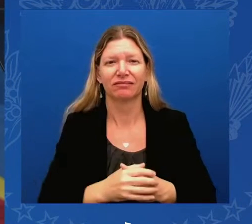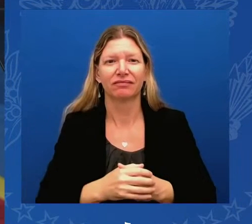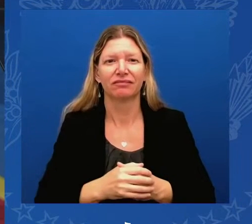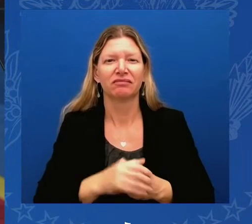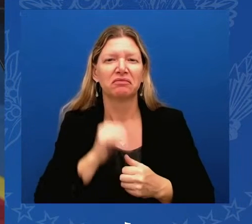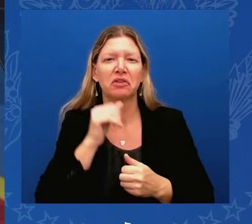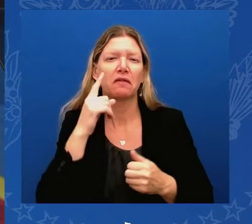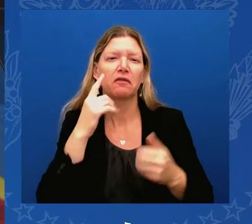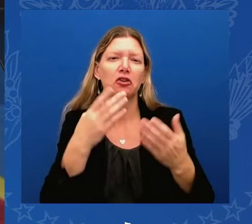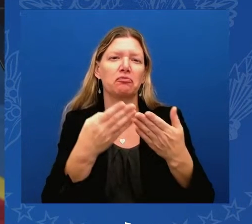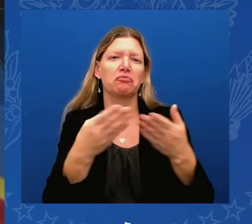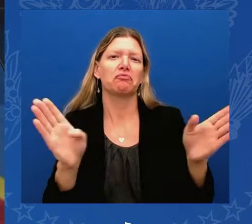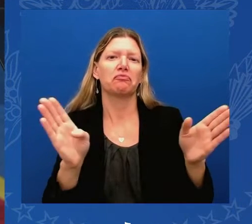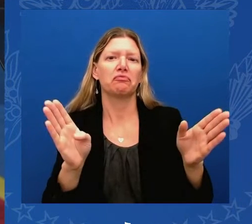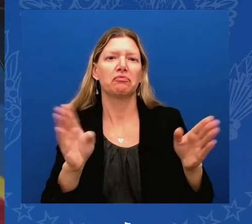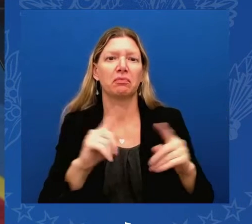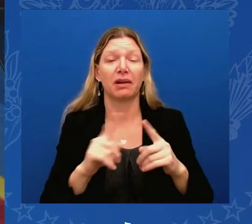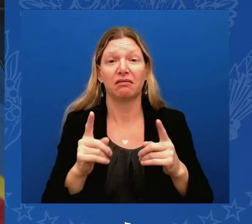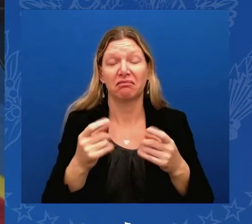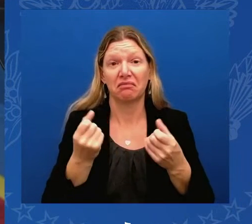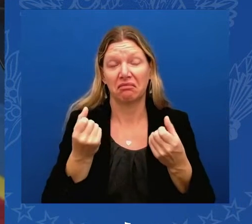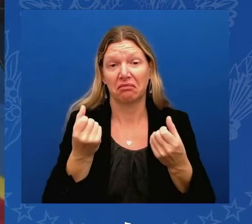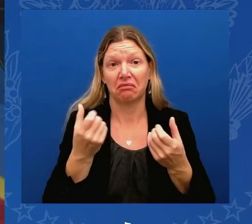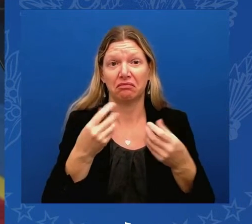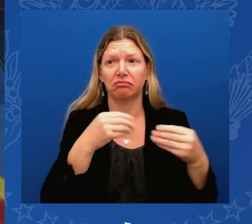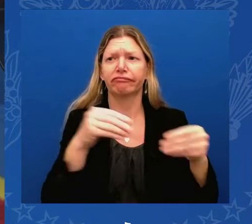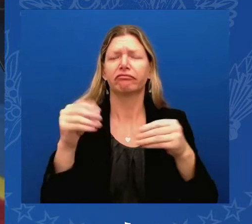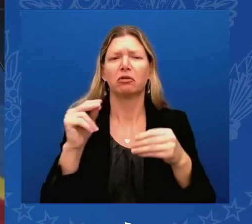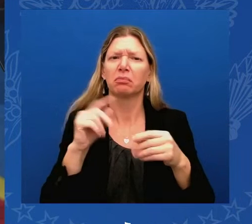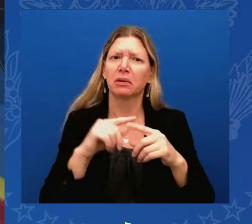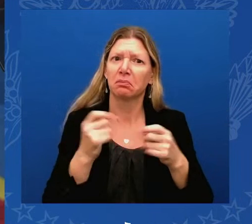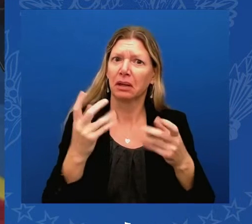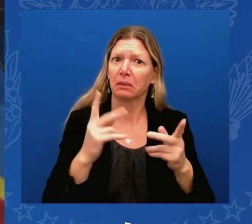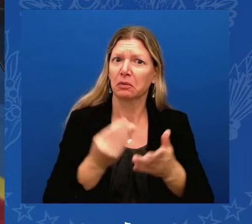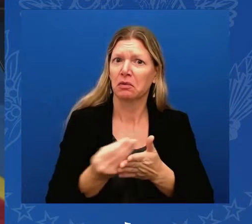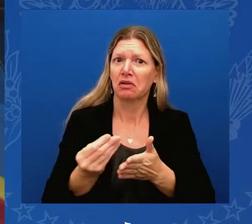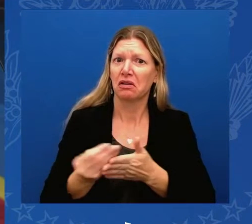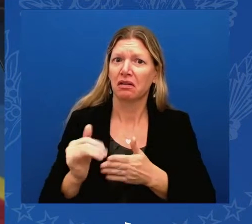It's for my grandchildren and great-grandchildren to know who Beau Biden was.